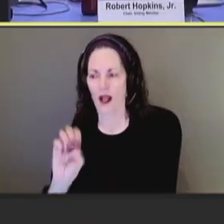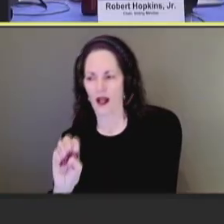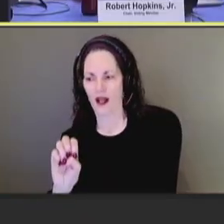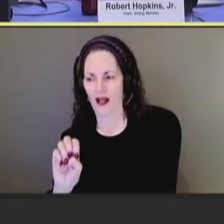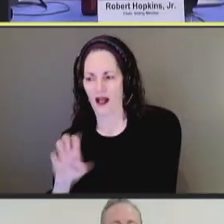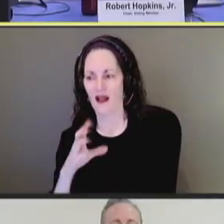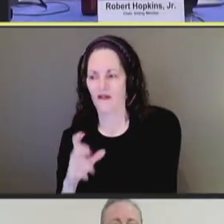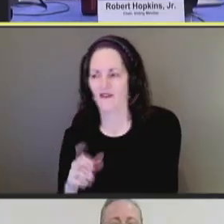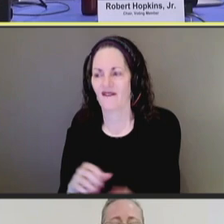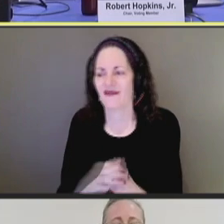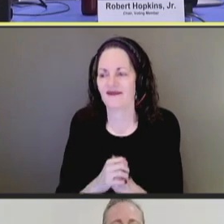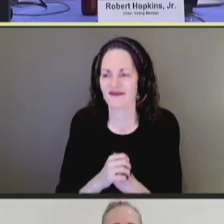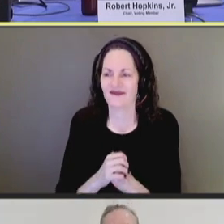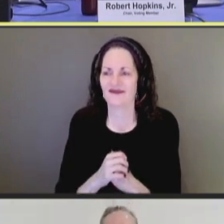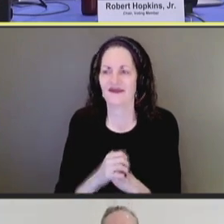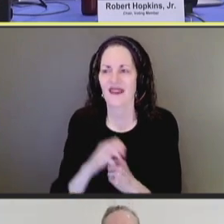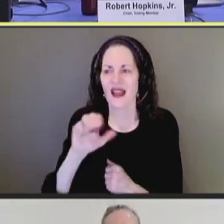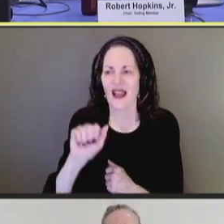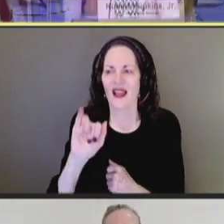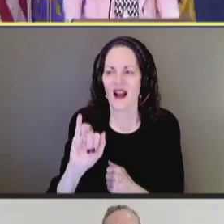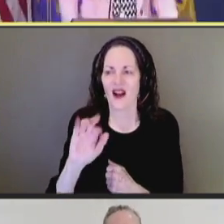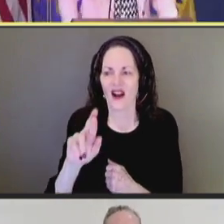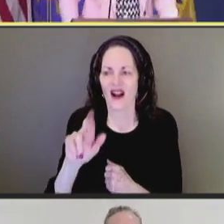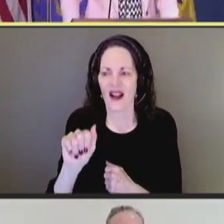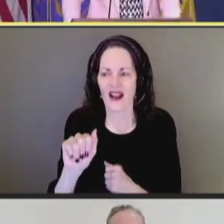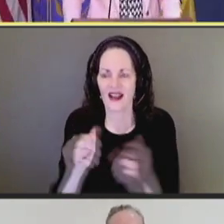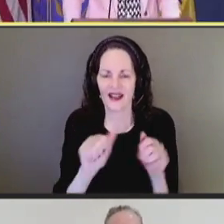Rebecca Coyle: Well, thank you, everyone. And it's a perfect segue from Shannon's